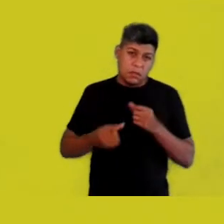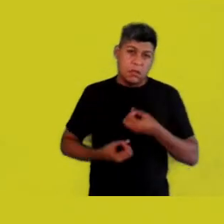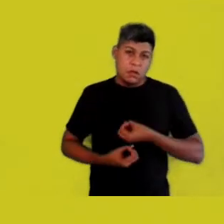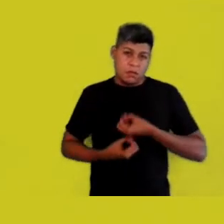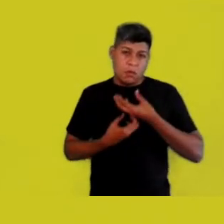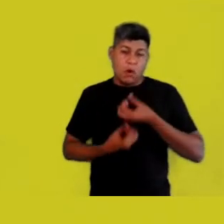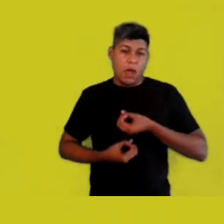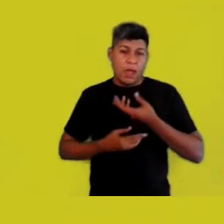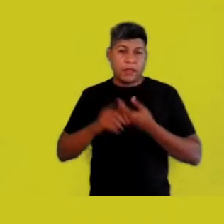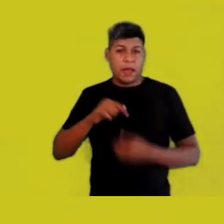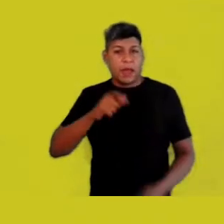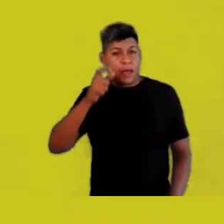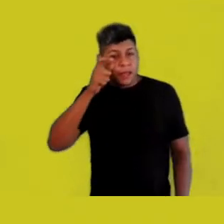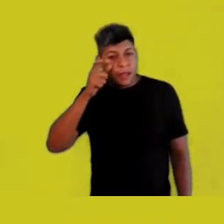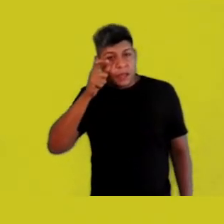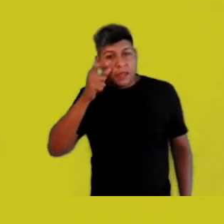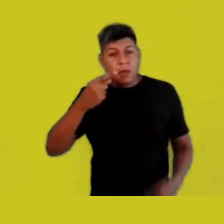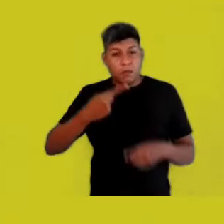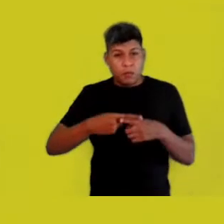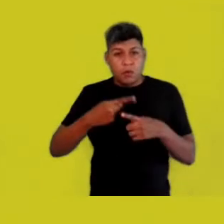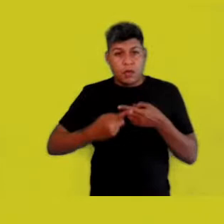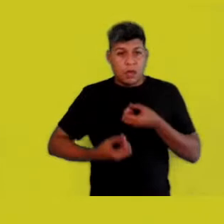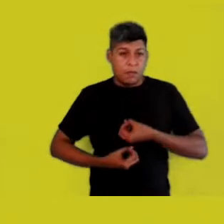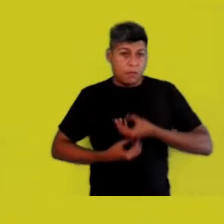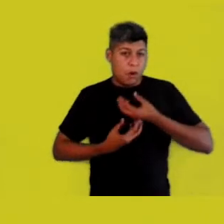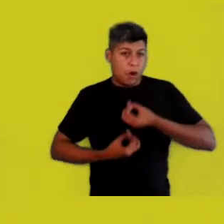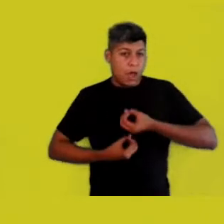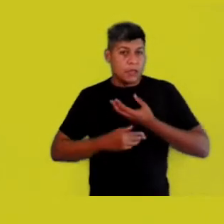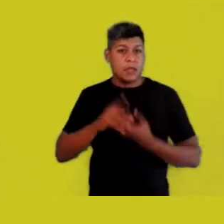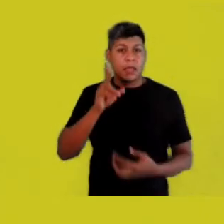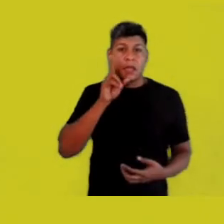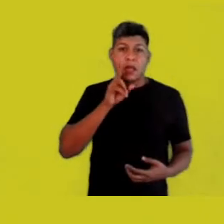because, indeed, the poet is the one who restores worlds, implodes worlds